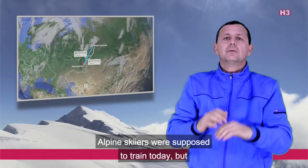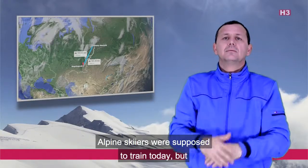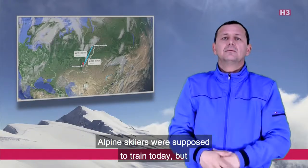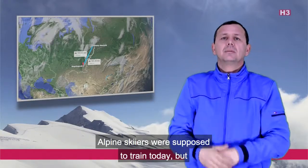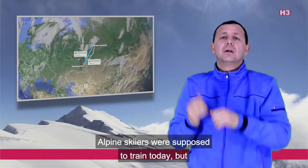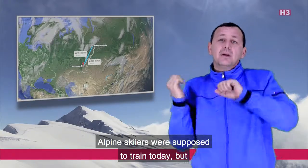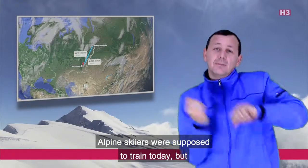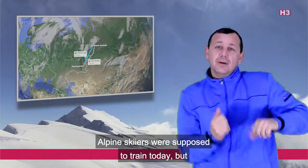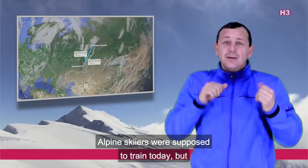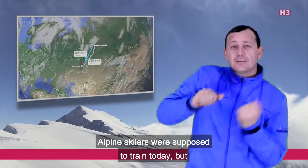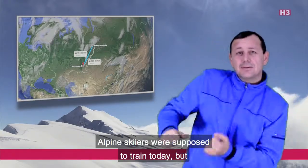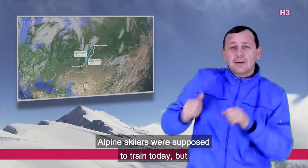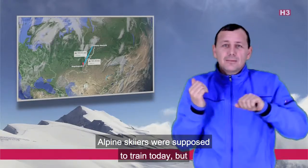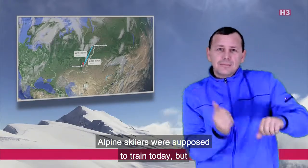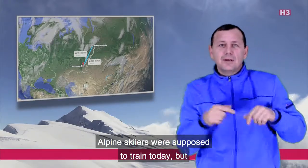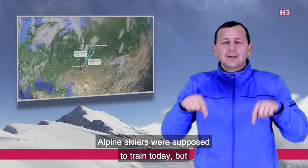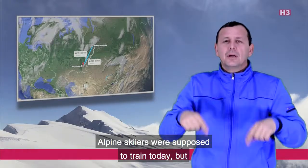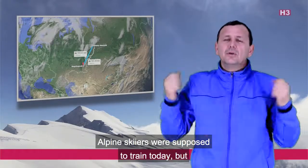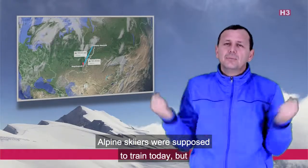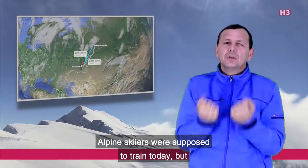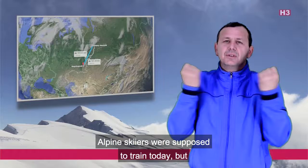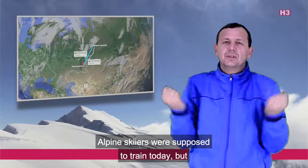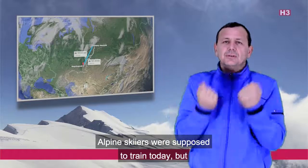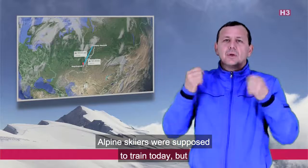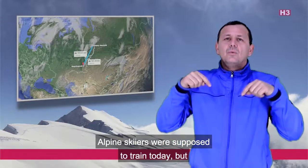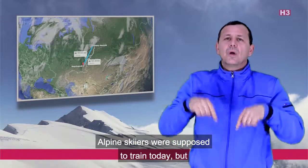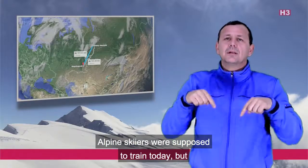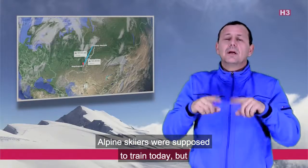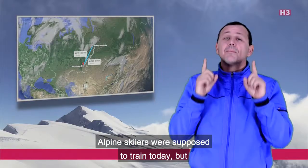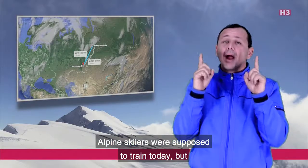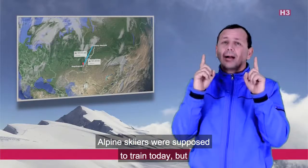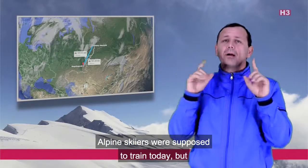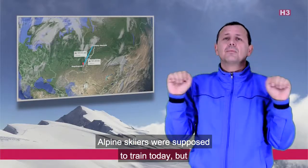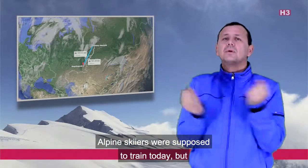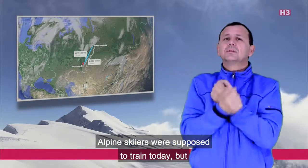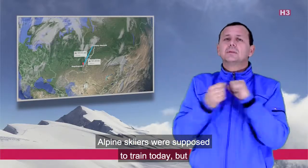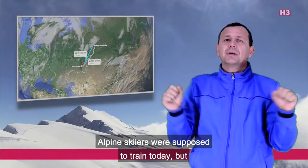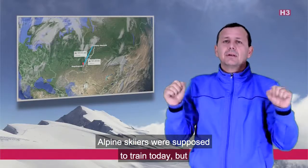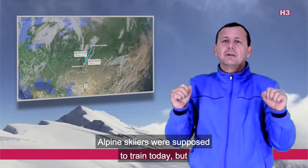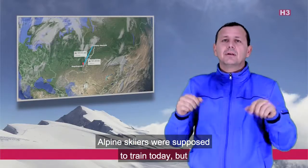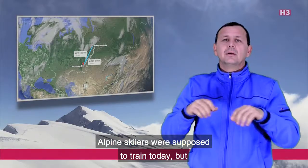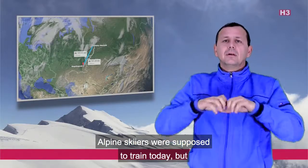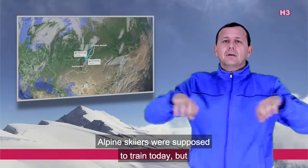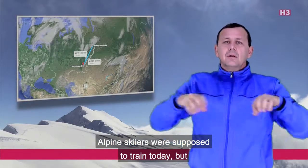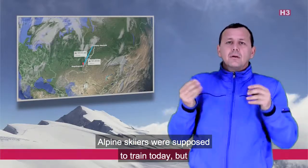Alpine skiiers were supposed to train today, but